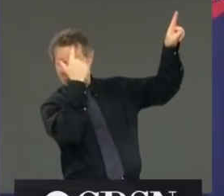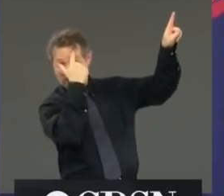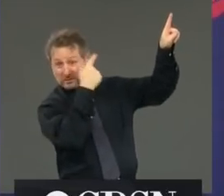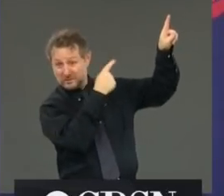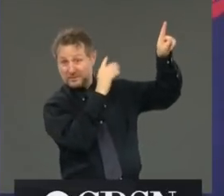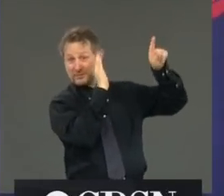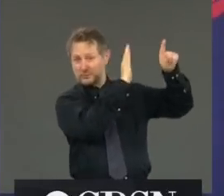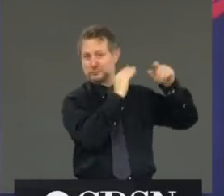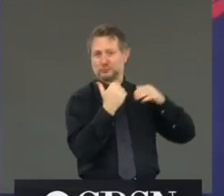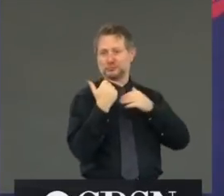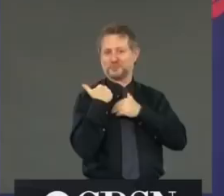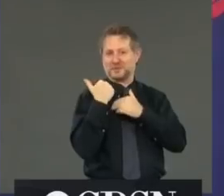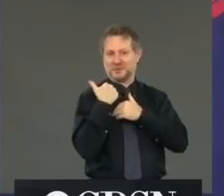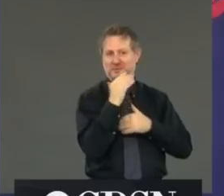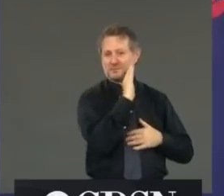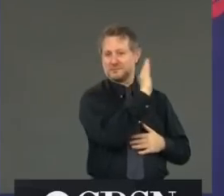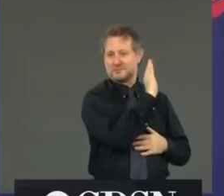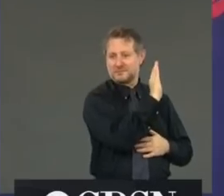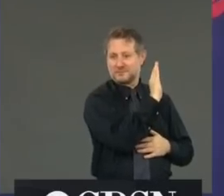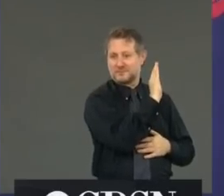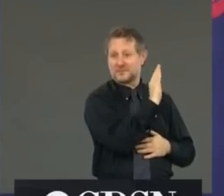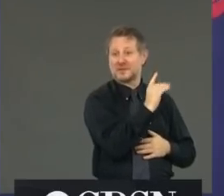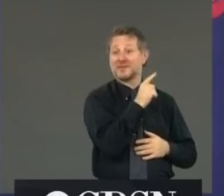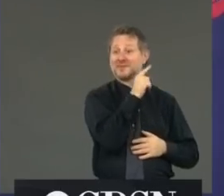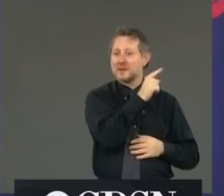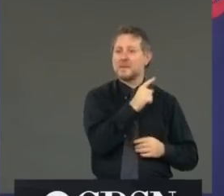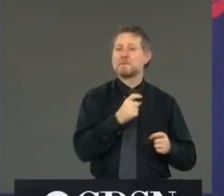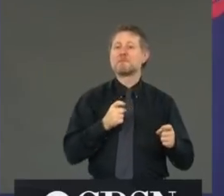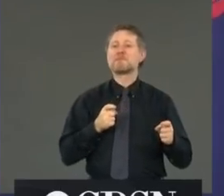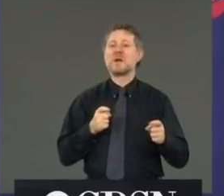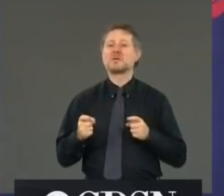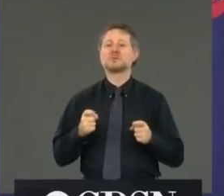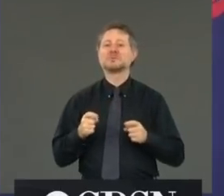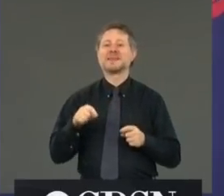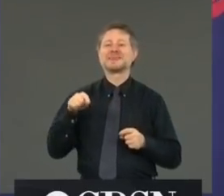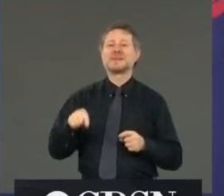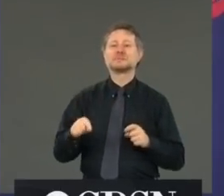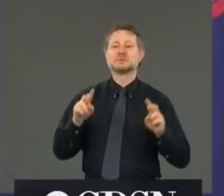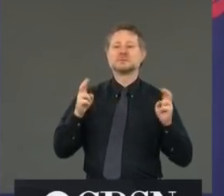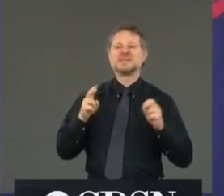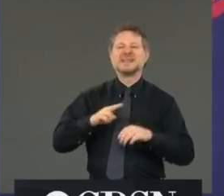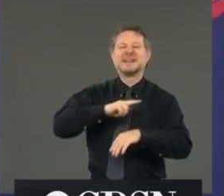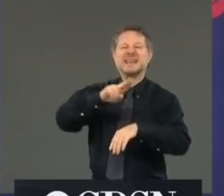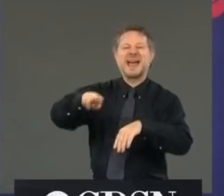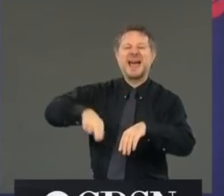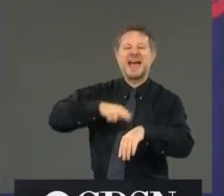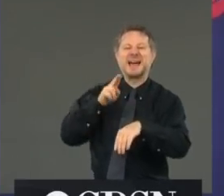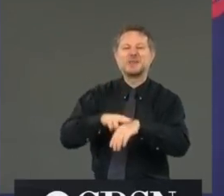IF THE STATE NEEDS MONEY, WHY NOT FOCUS ON THOSE AREAS INSTEAD OF RELYING ON THE FEDERAL GOVERNMENT ON A COMPLETE BAILOUT?